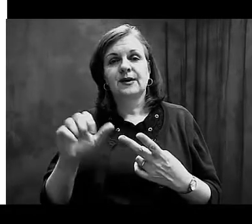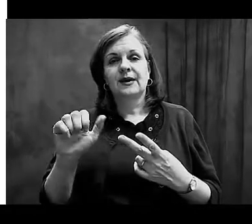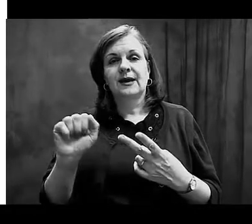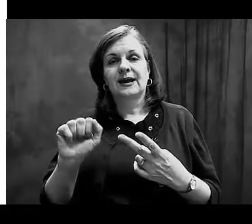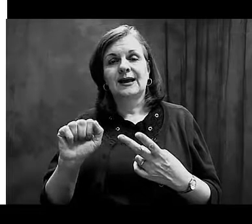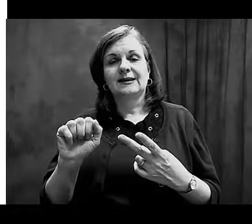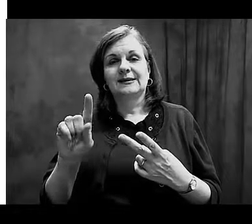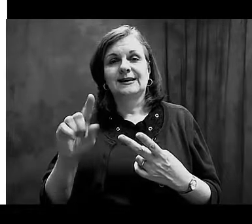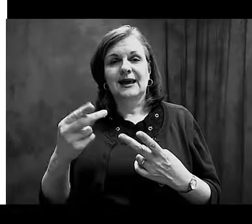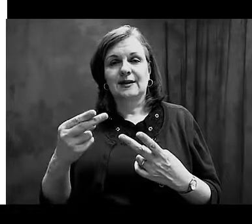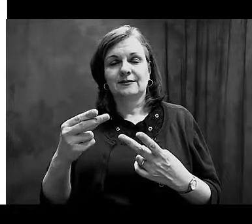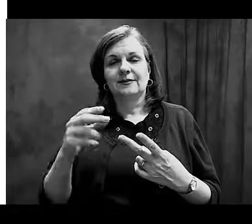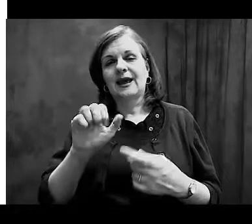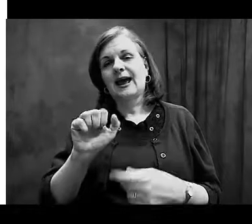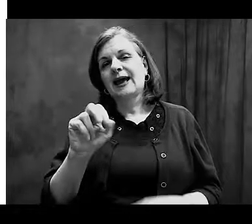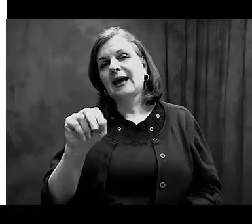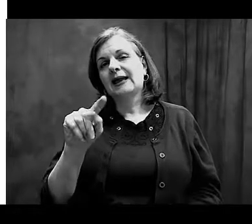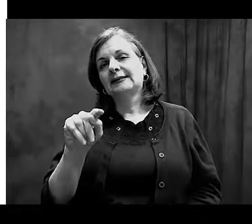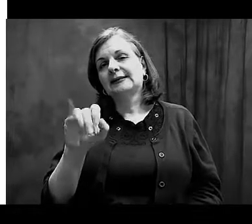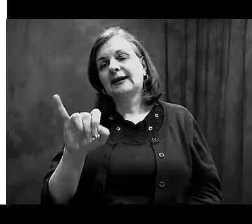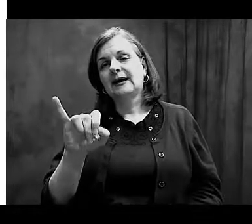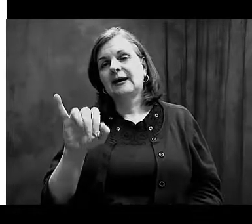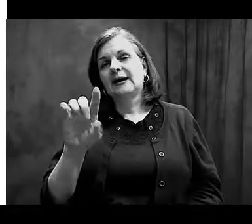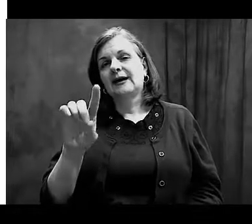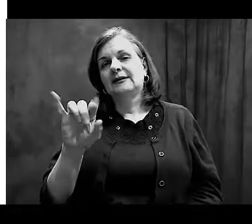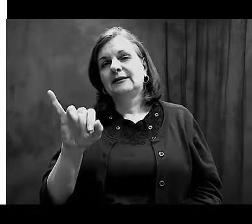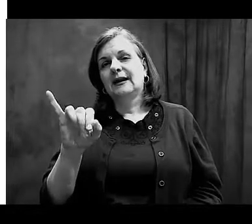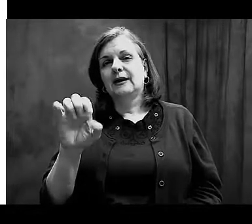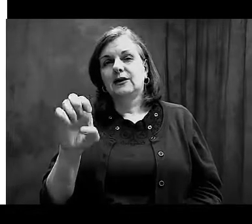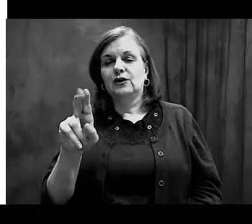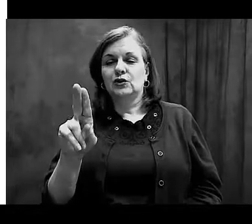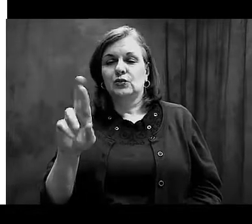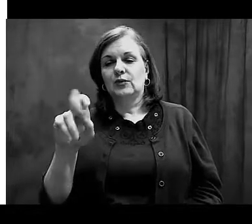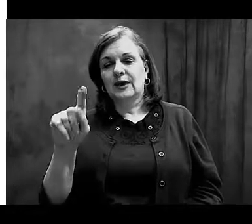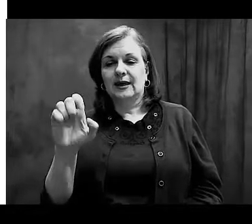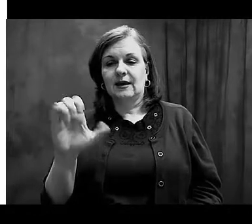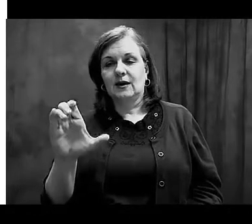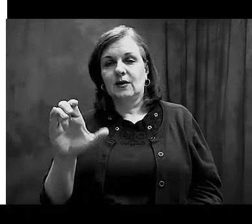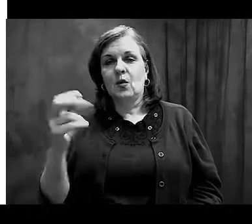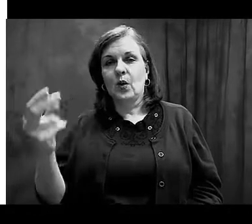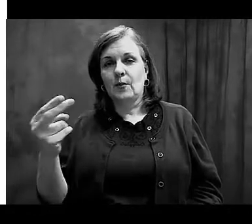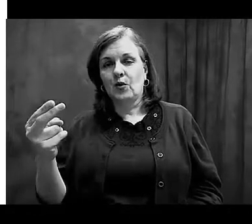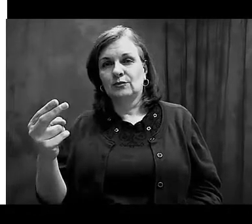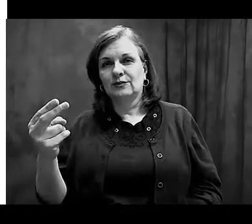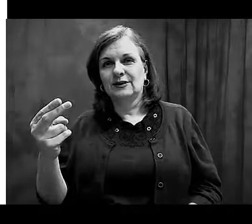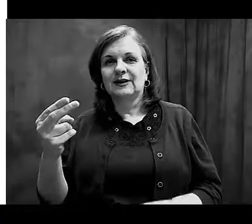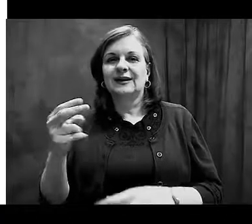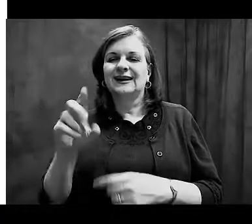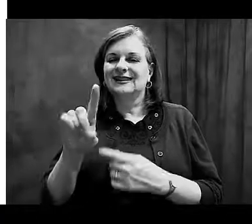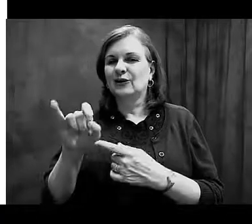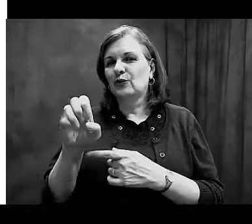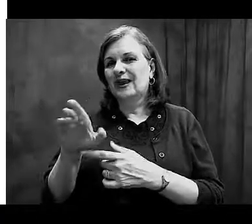antidiuretic hormone - so diuretic is associated with your kidneys